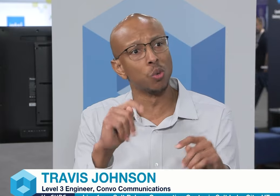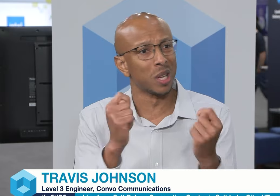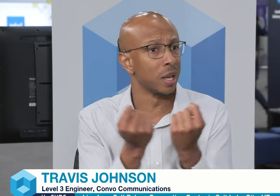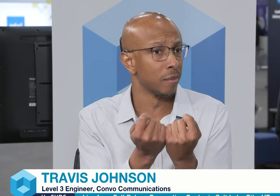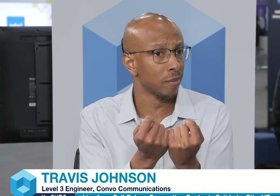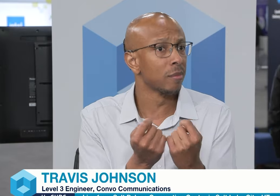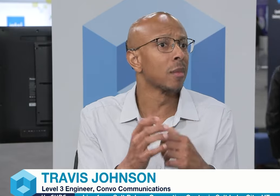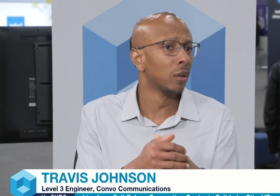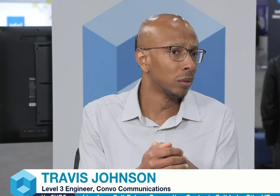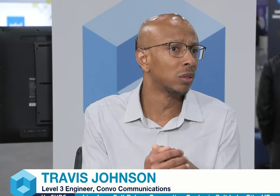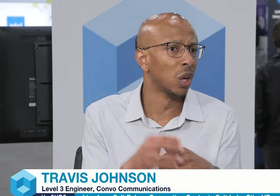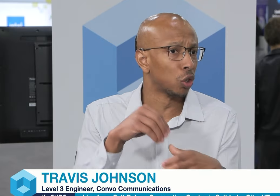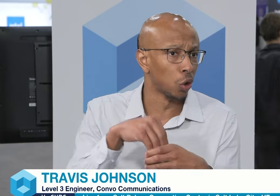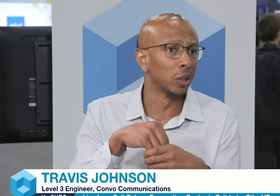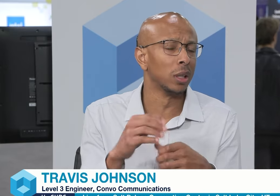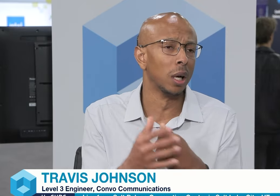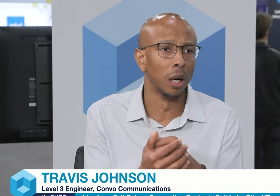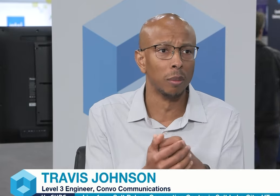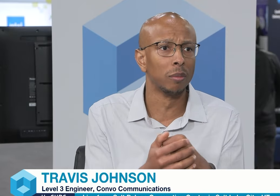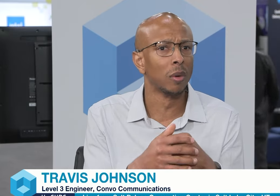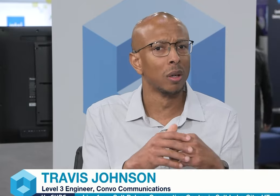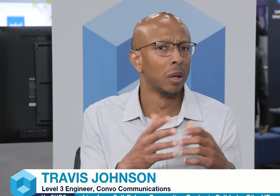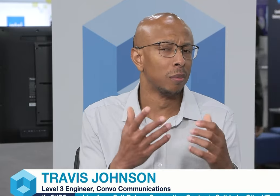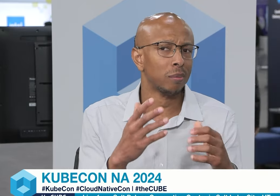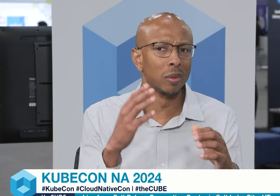level one and level two teams that we have internally.